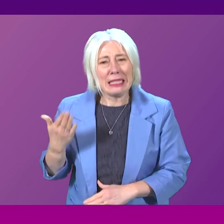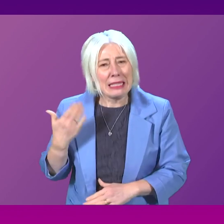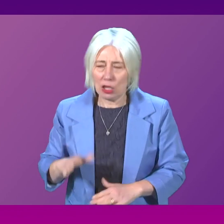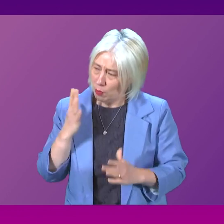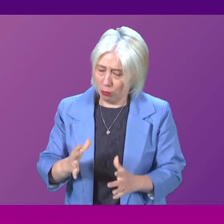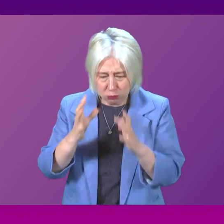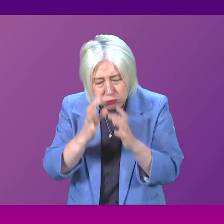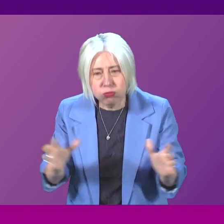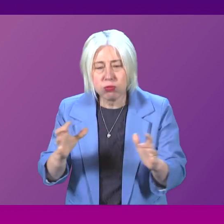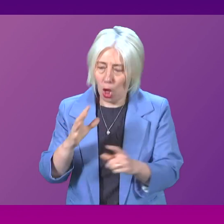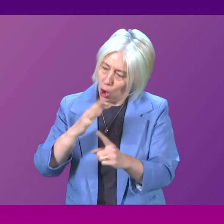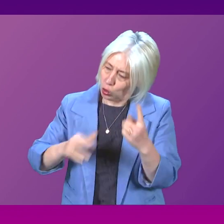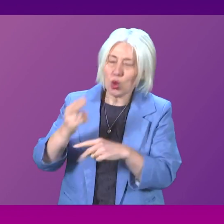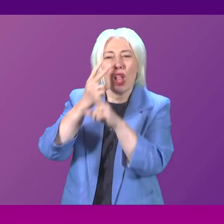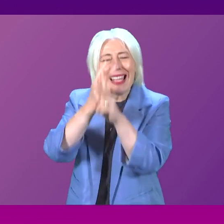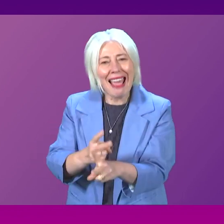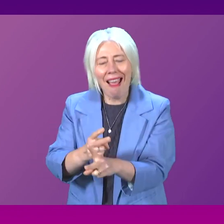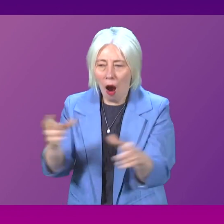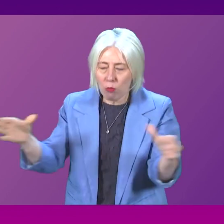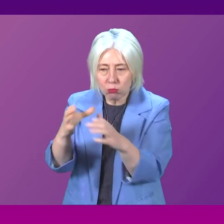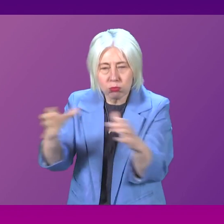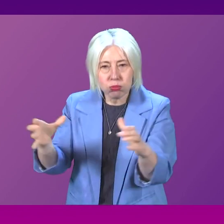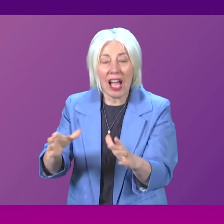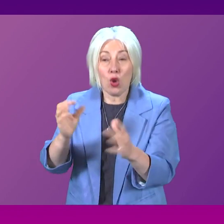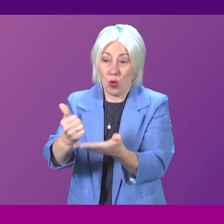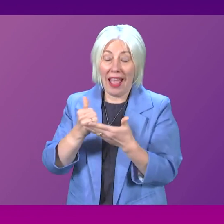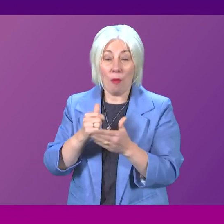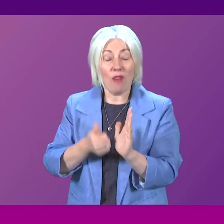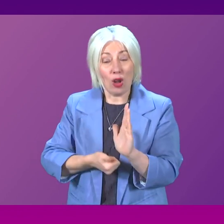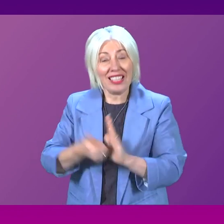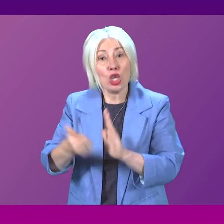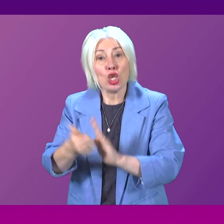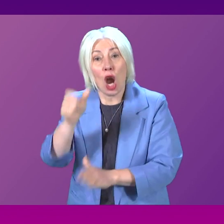social care workforce, to help with the discharge of patients from hospital this winter.